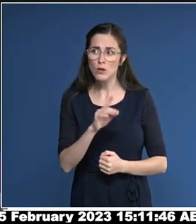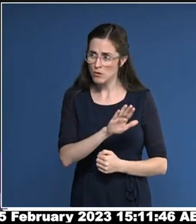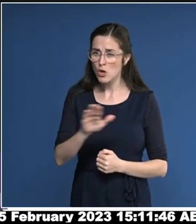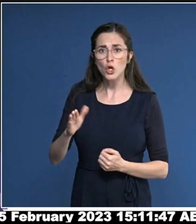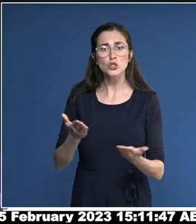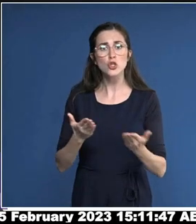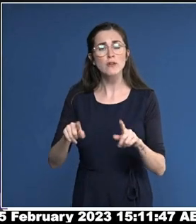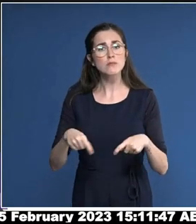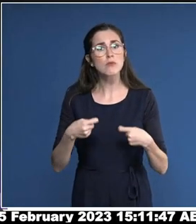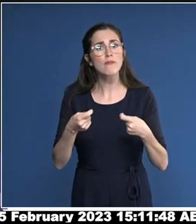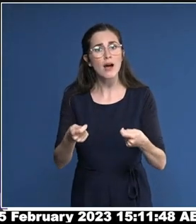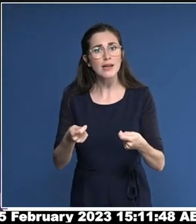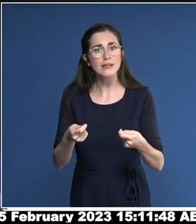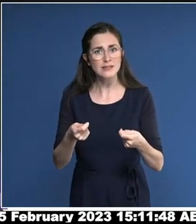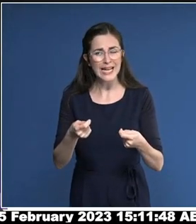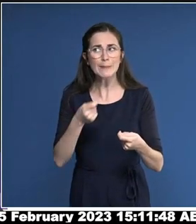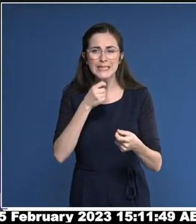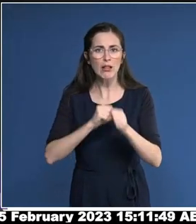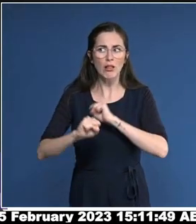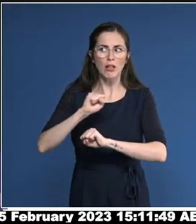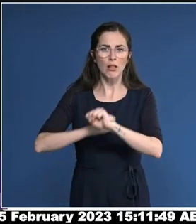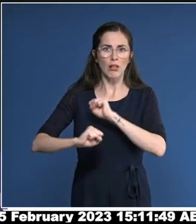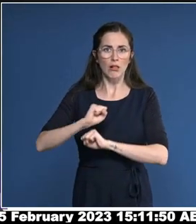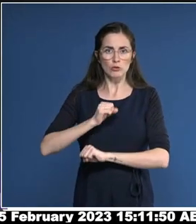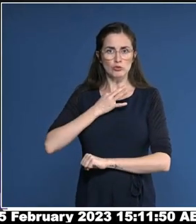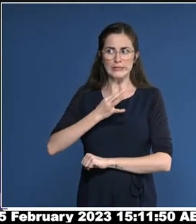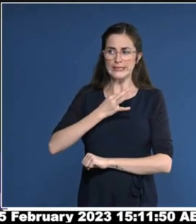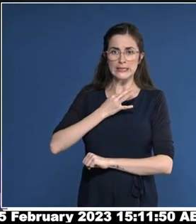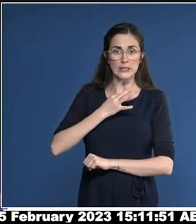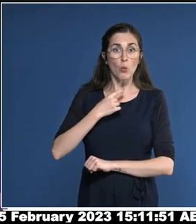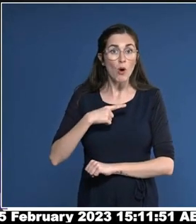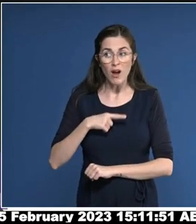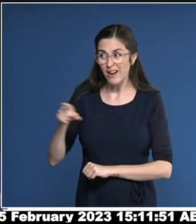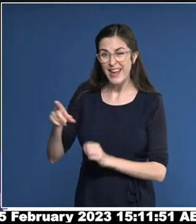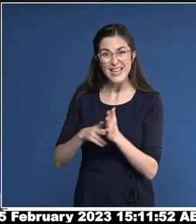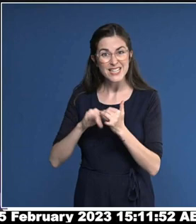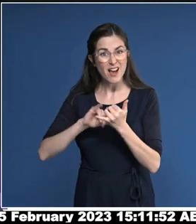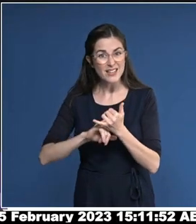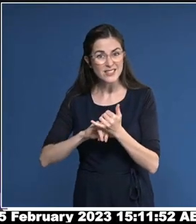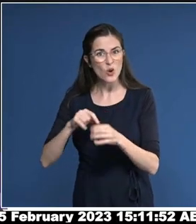more risk averse because of the NDIS Quality and Safeguards Commission and, say, the